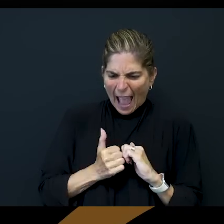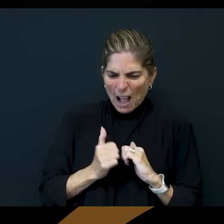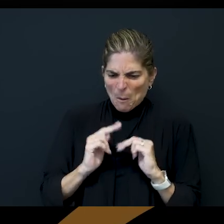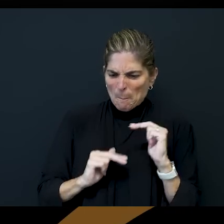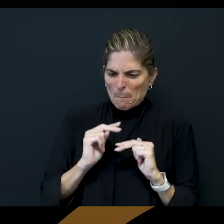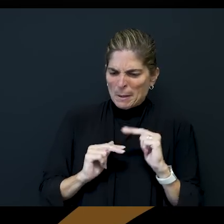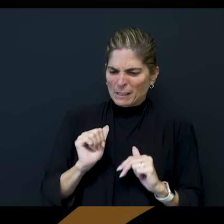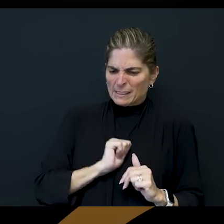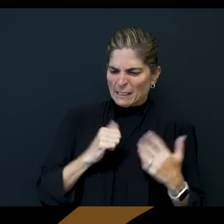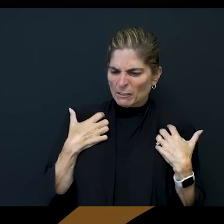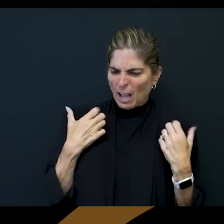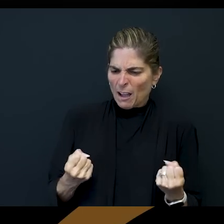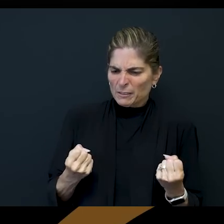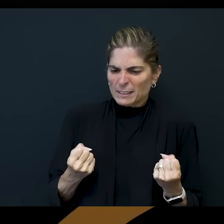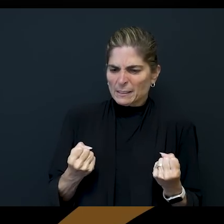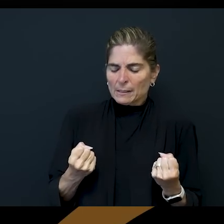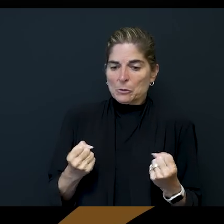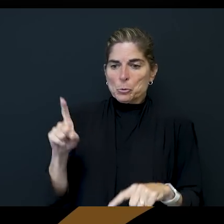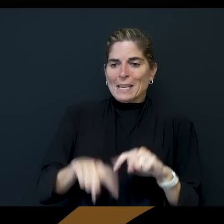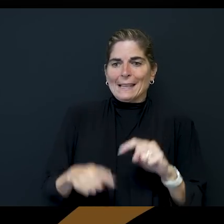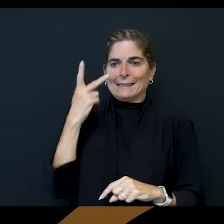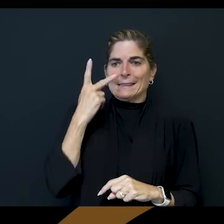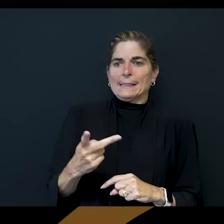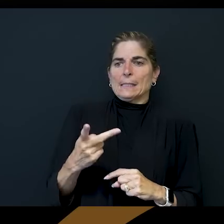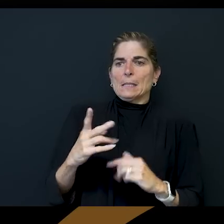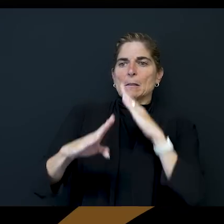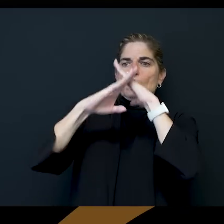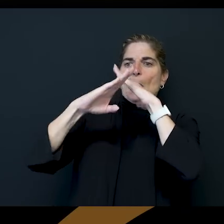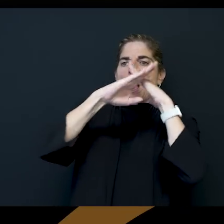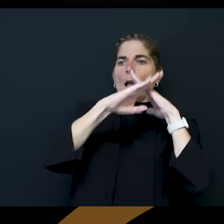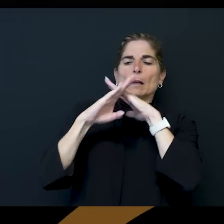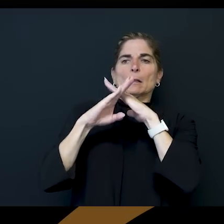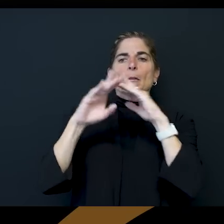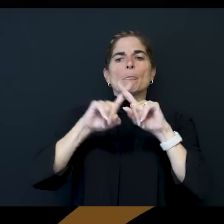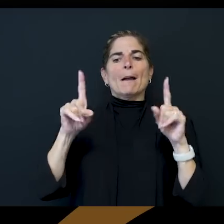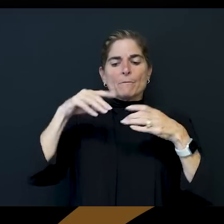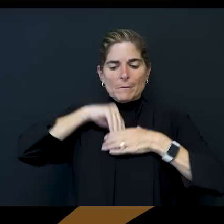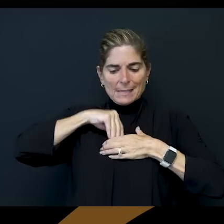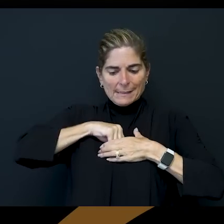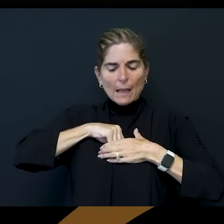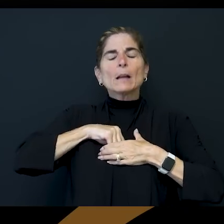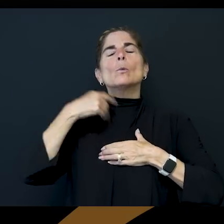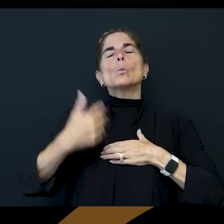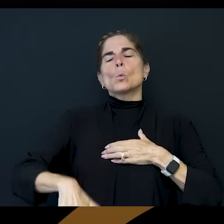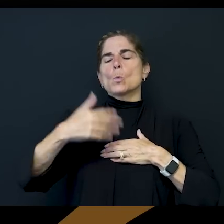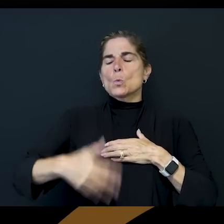and a performance in the absence of those building blocks? You have to do it from the inside and that takes tremendous fortitude.